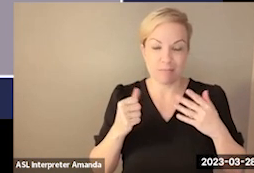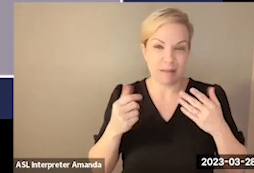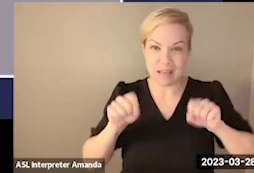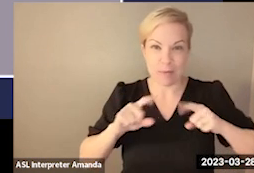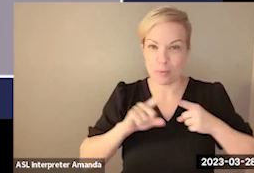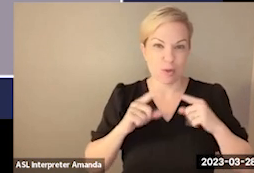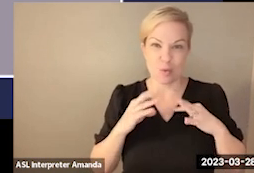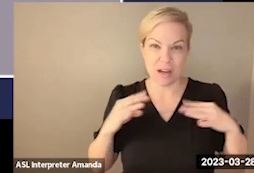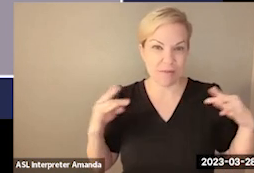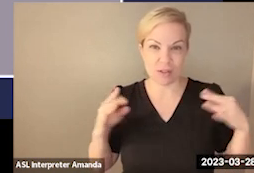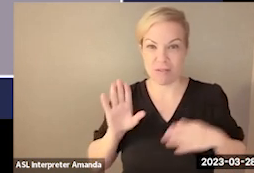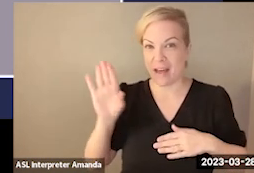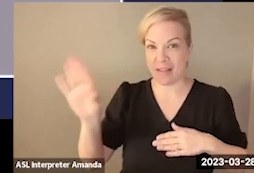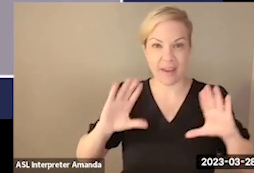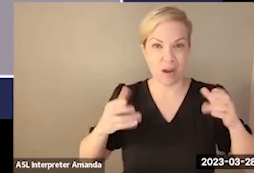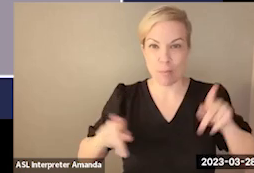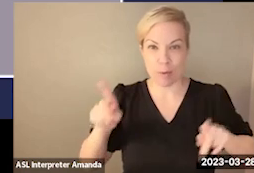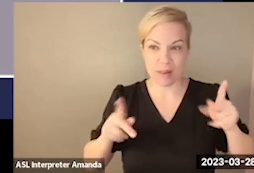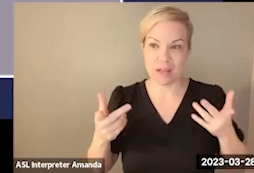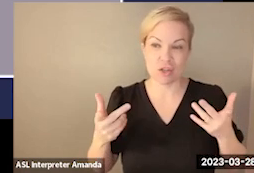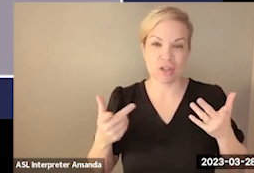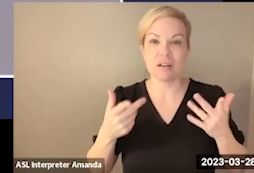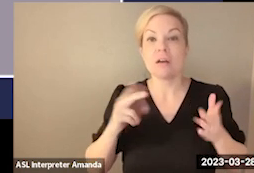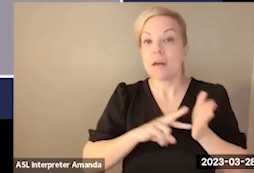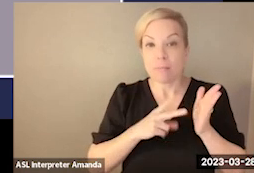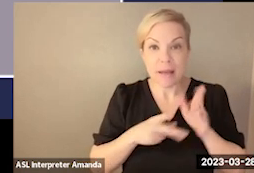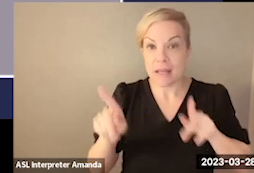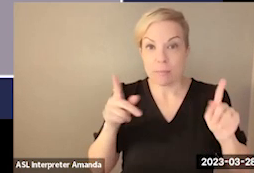Debbie Stine, Science & Technology Policy Academy: their population. I here for men to represent groups attending the institution.